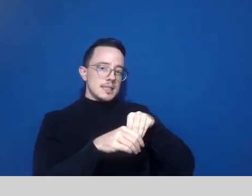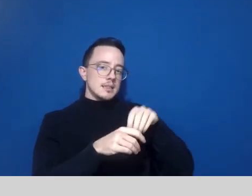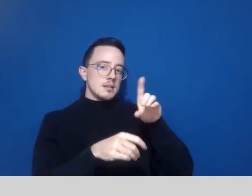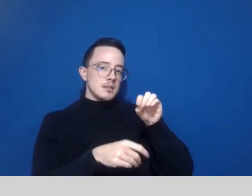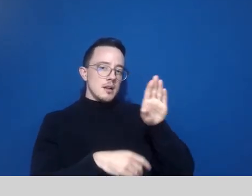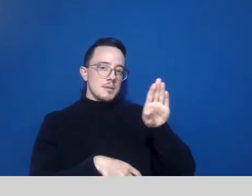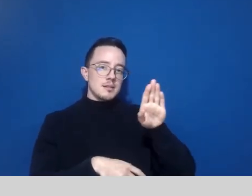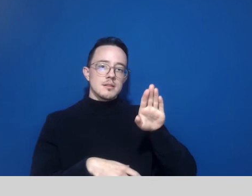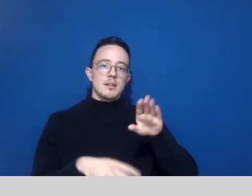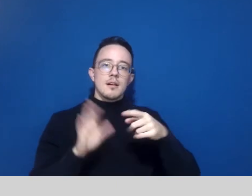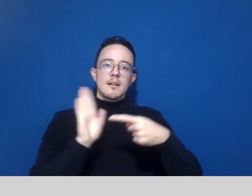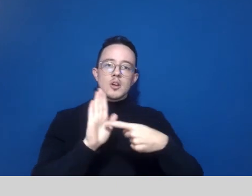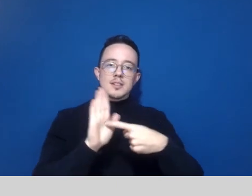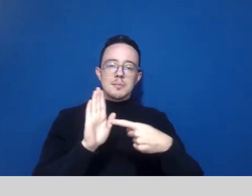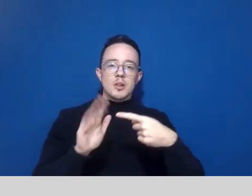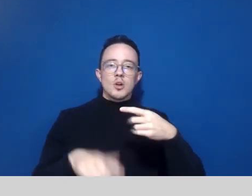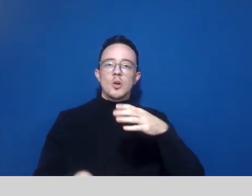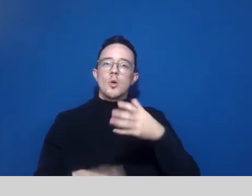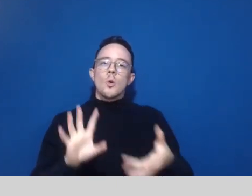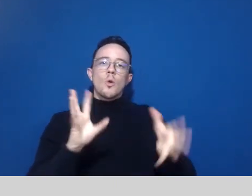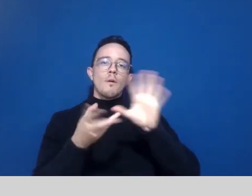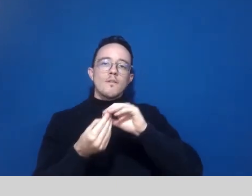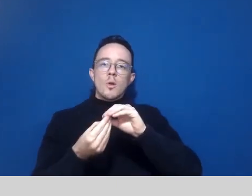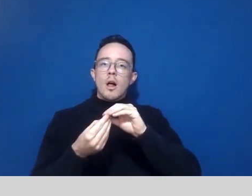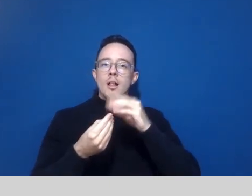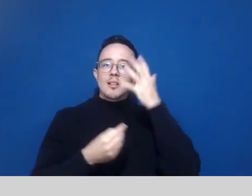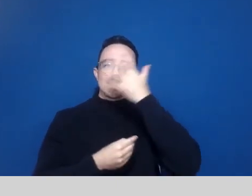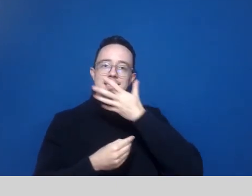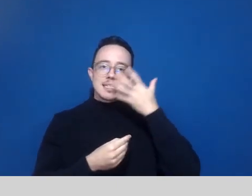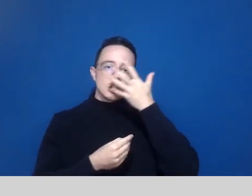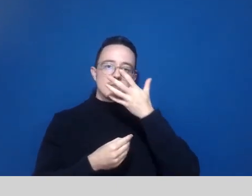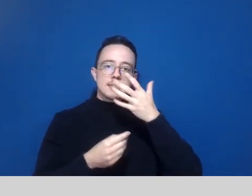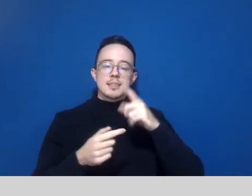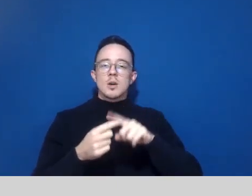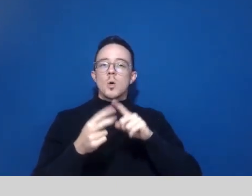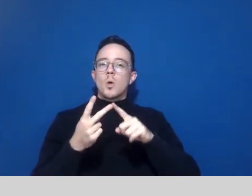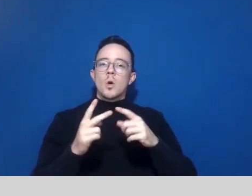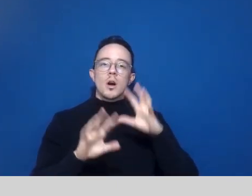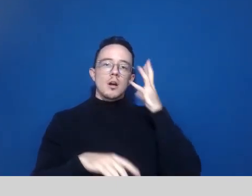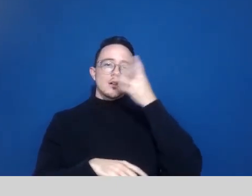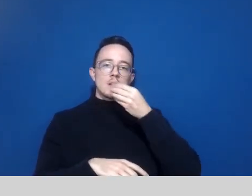And they have names like Z Overall Aesthetic Score or Z Harmonious Colour Score